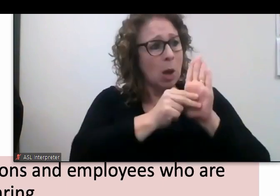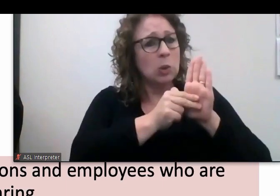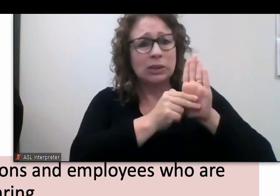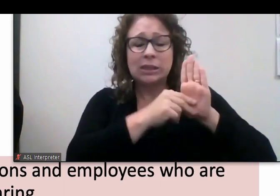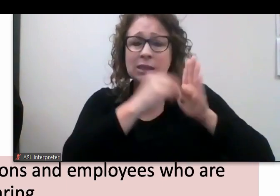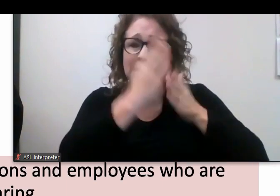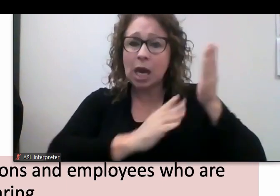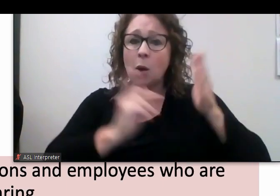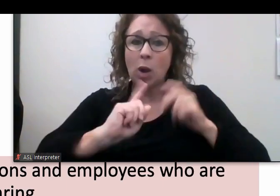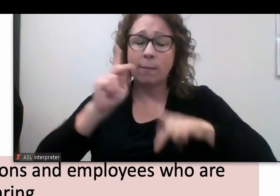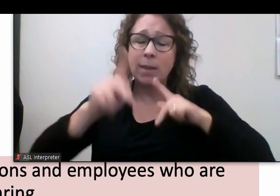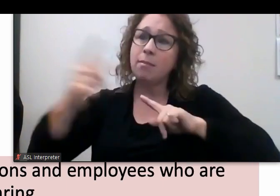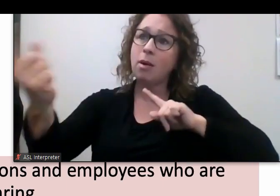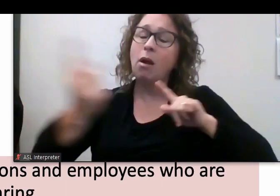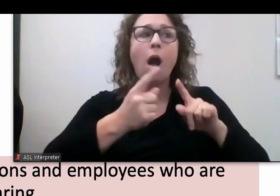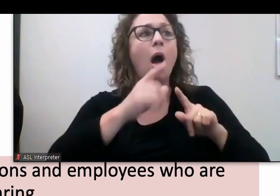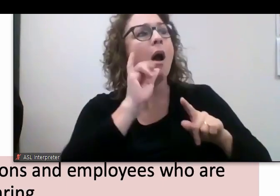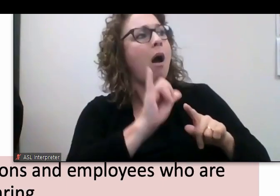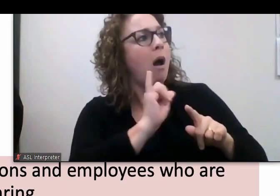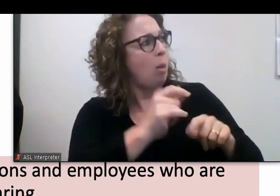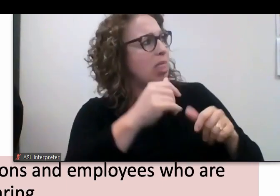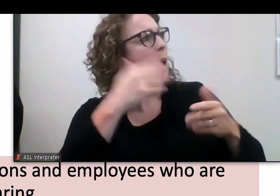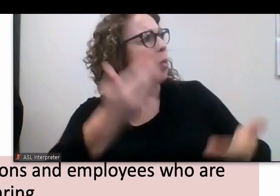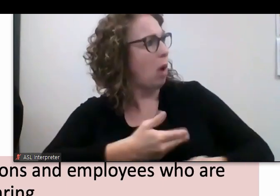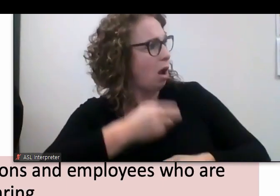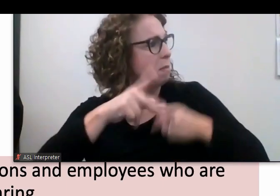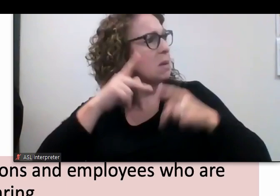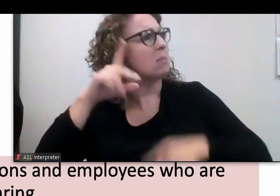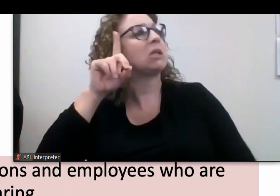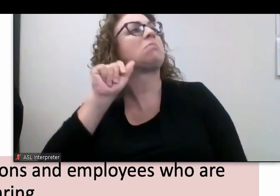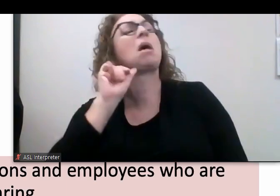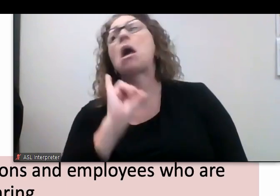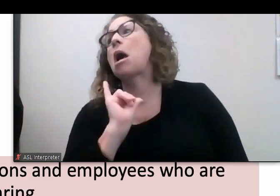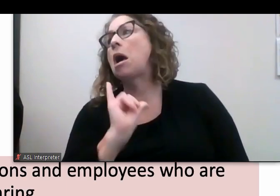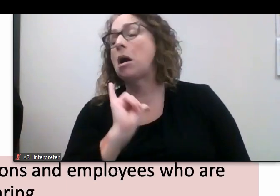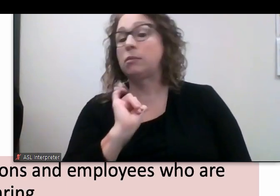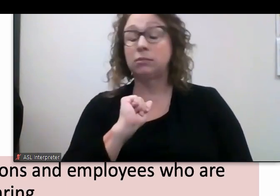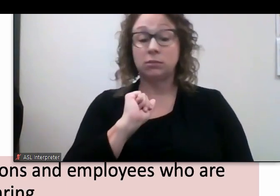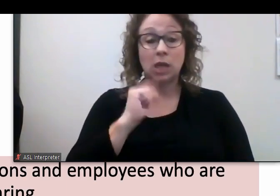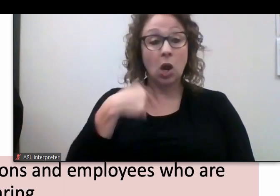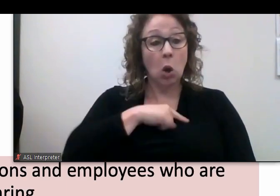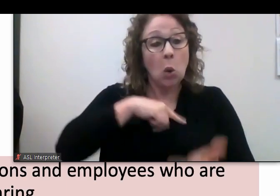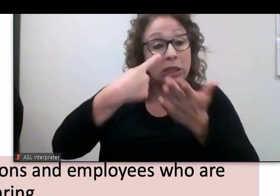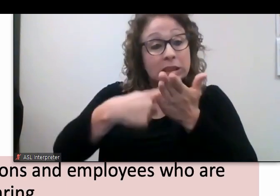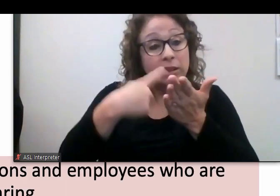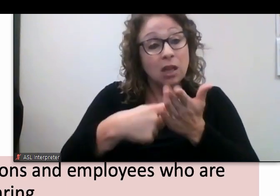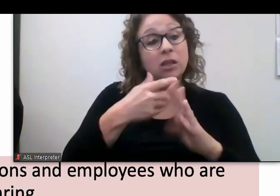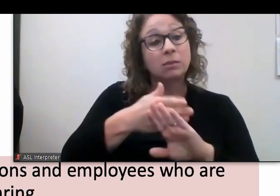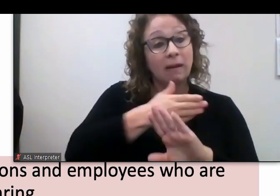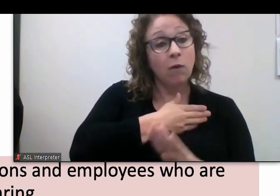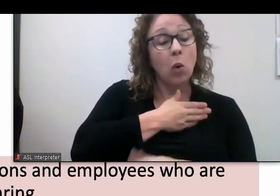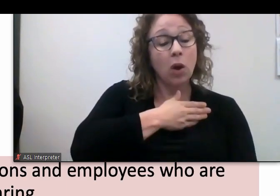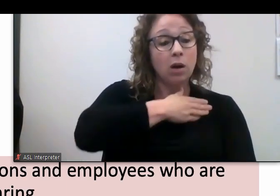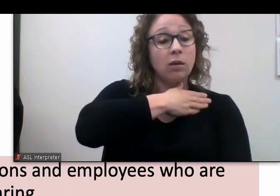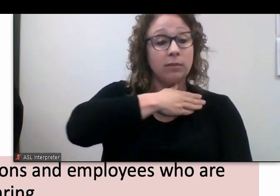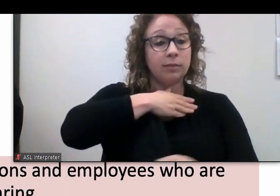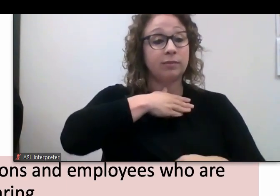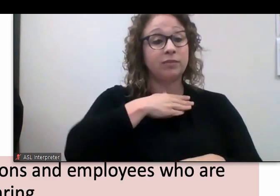people come to learn about you. As we talked about in the beginning, with the planning -